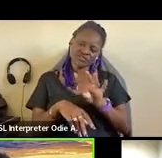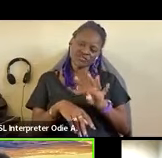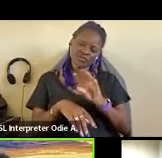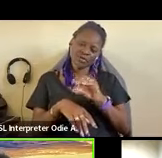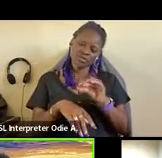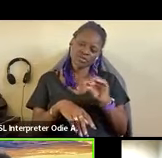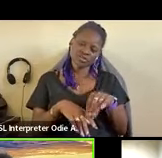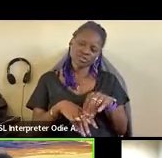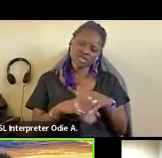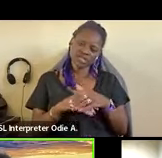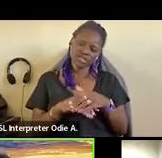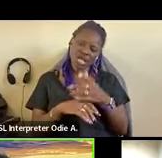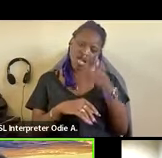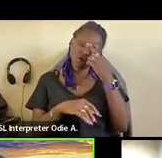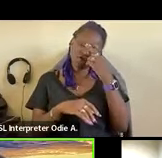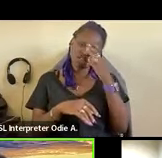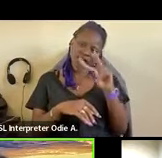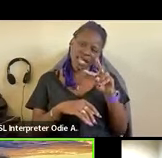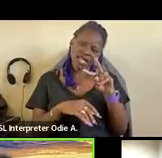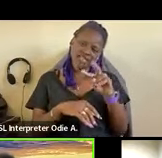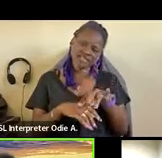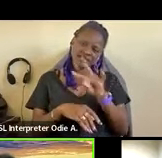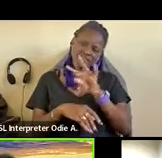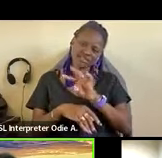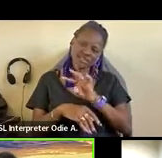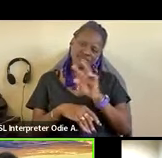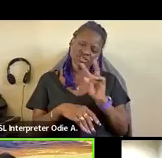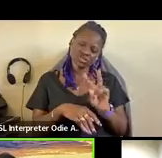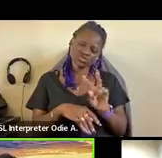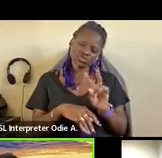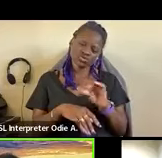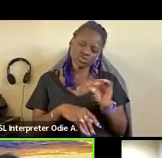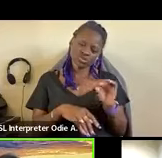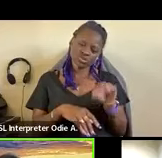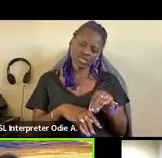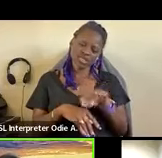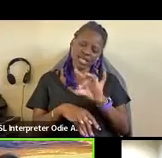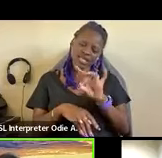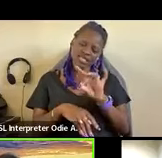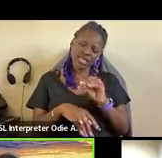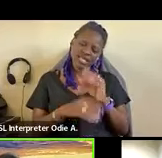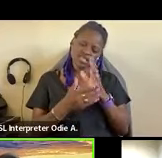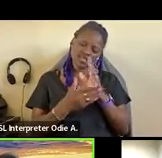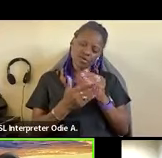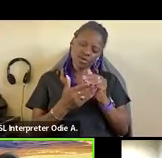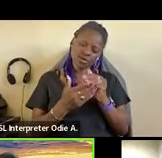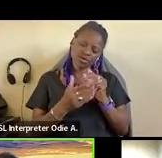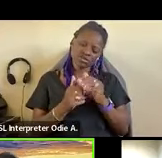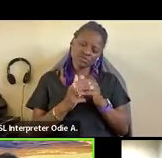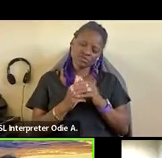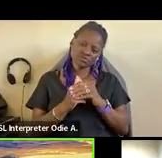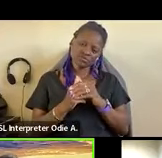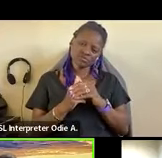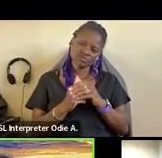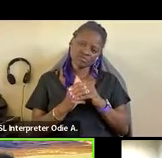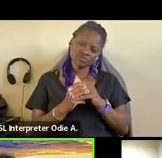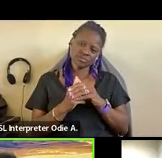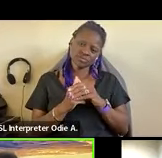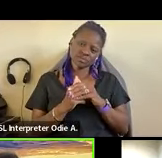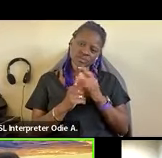Our Latinx population is 72% fully and 80% partially vaccinated. The vaccine is also available at most